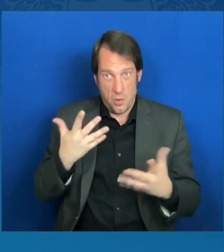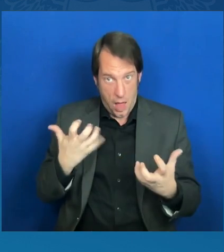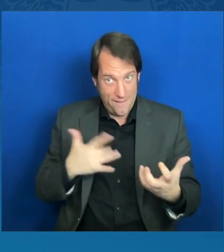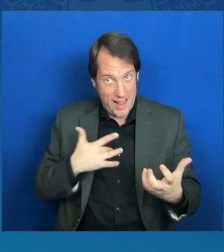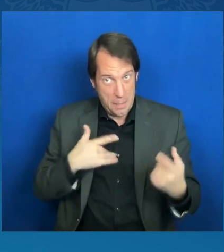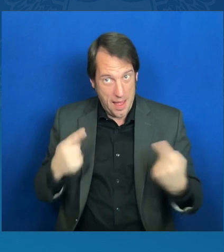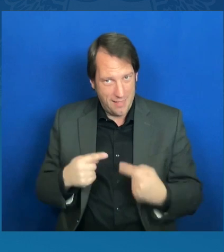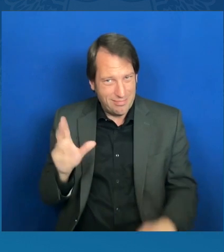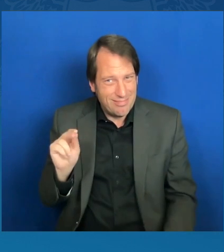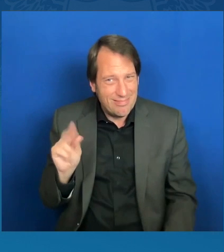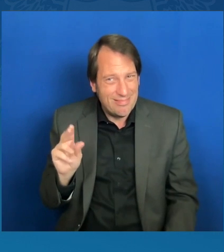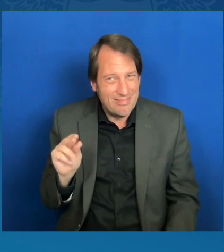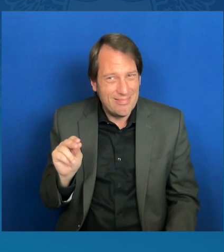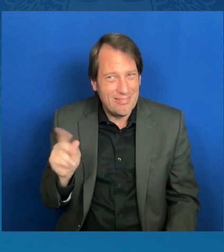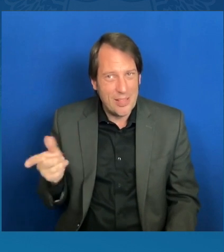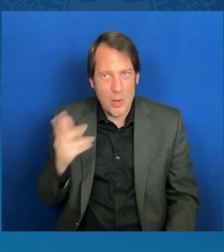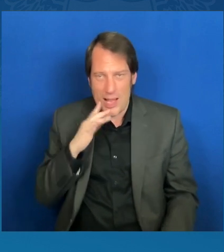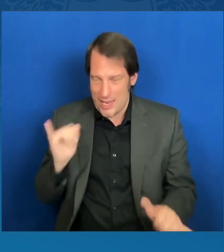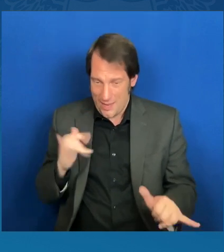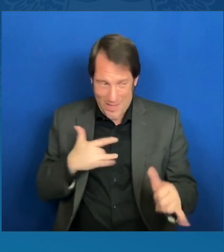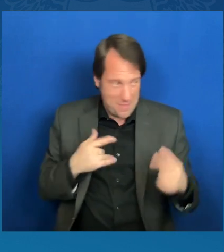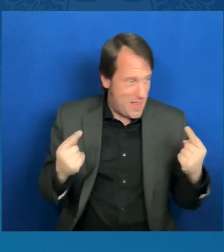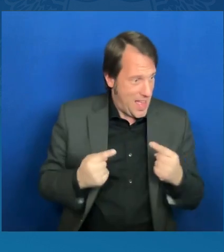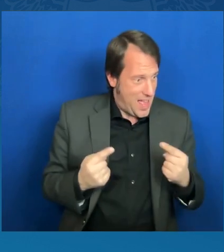or unproductive vehicles.